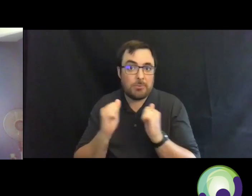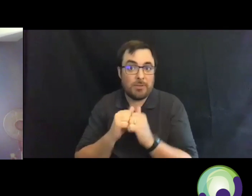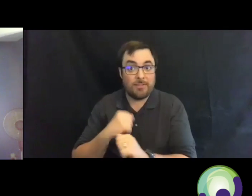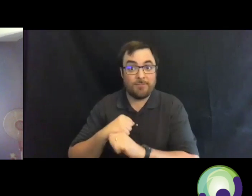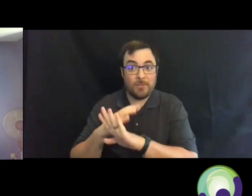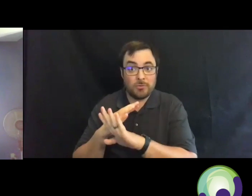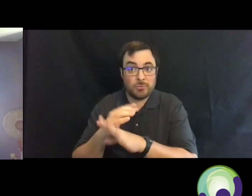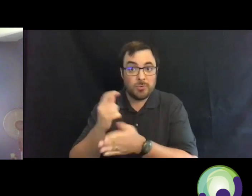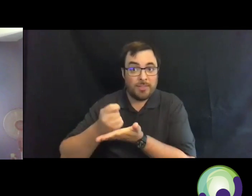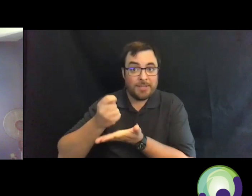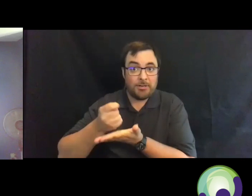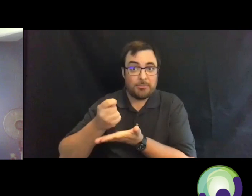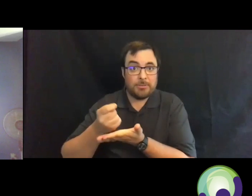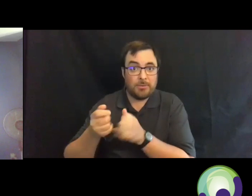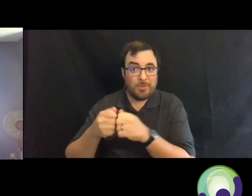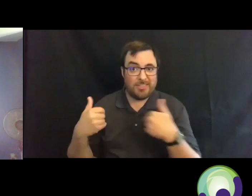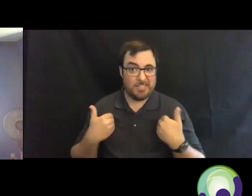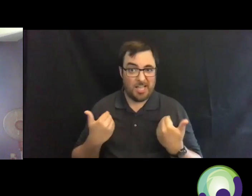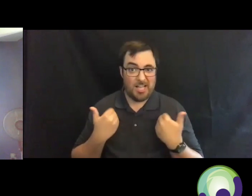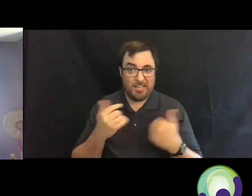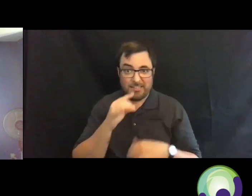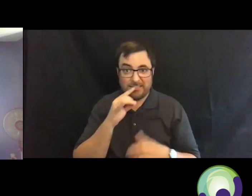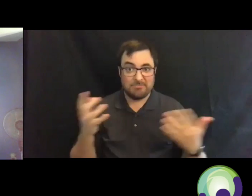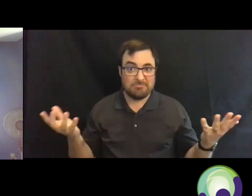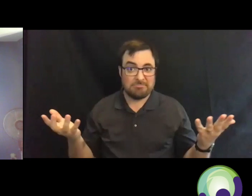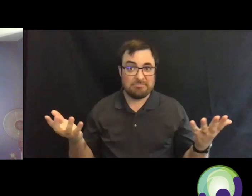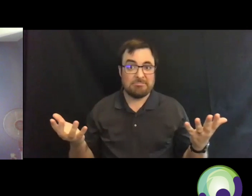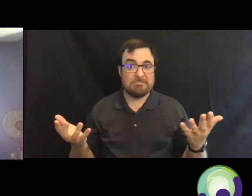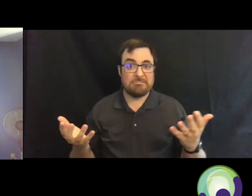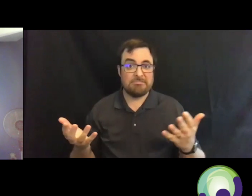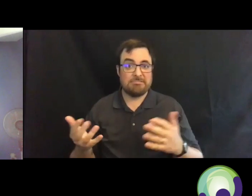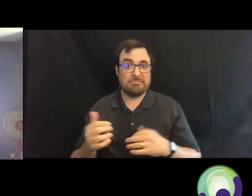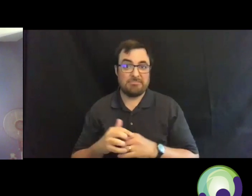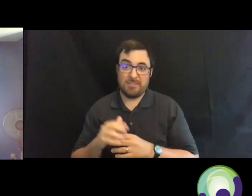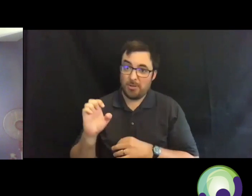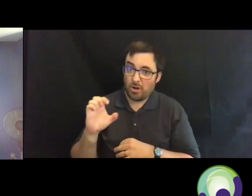therapy with some littles? Like some early childhood through kindergarten,